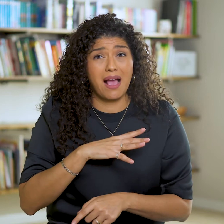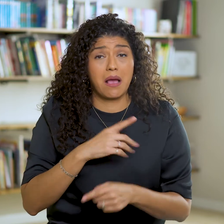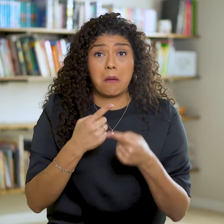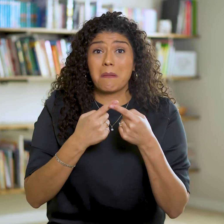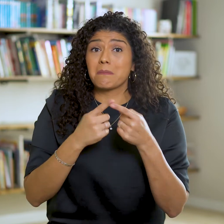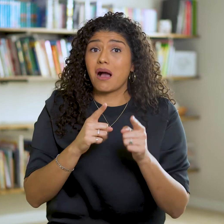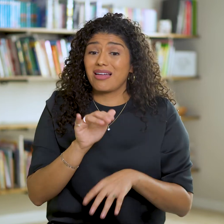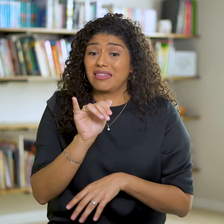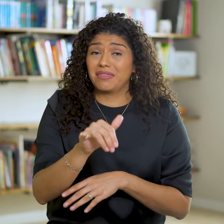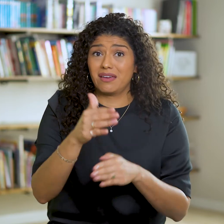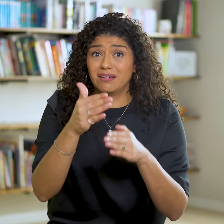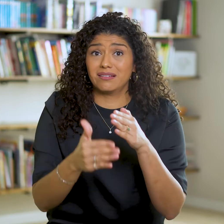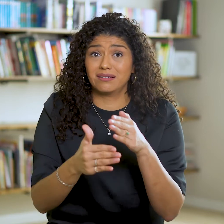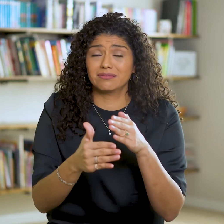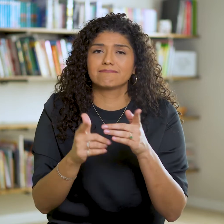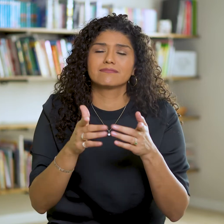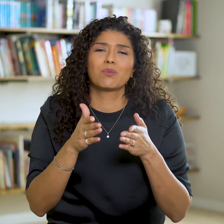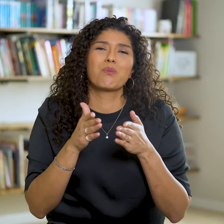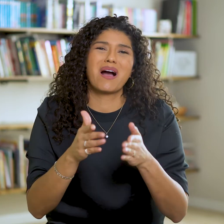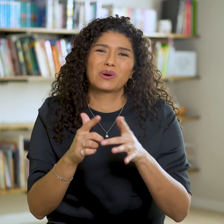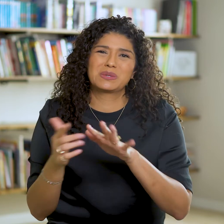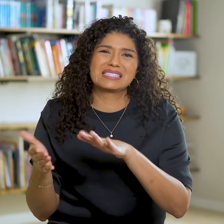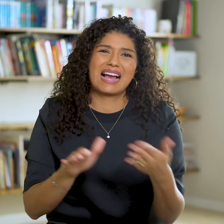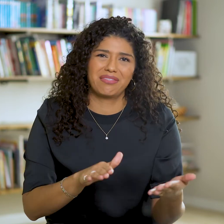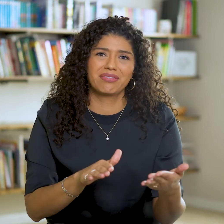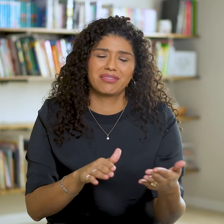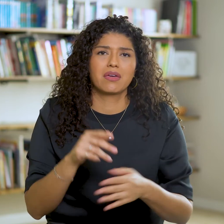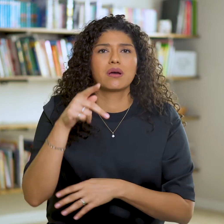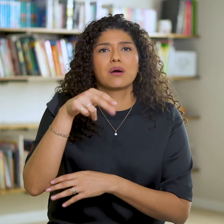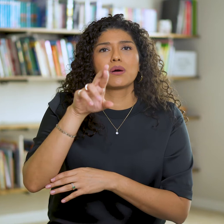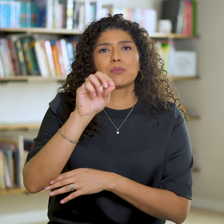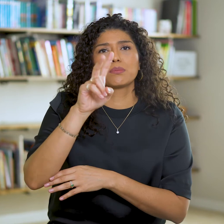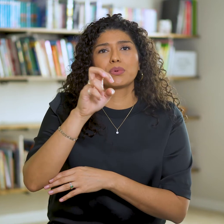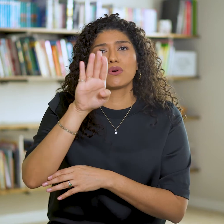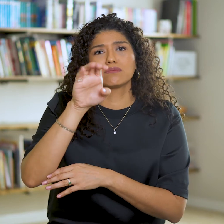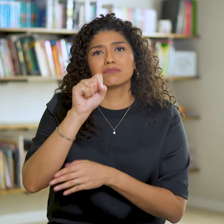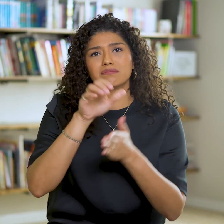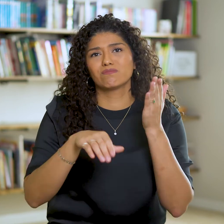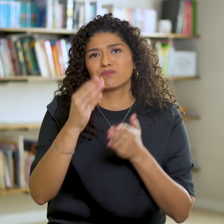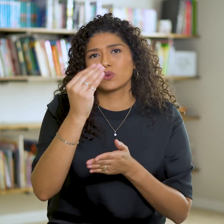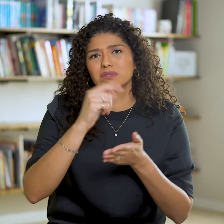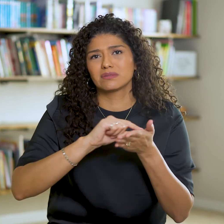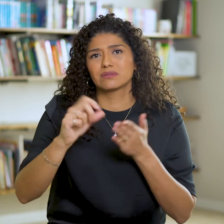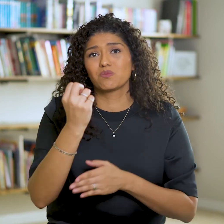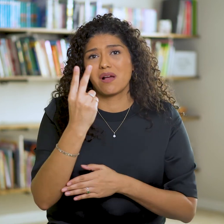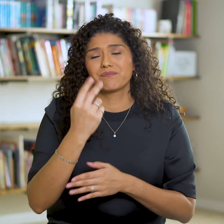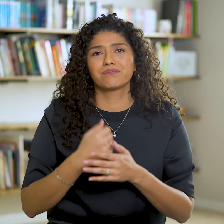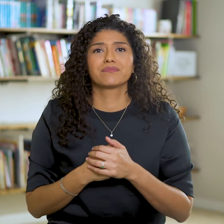but its end is the way to death” (Prov 14:12).